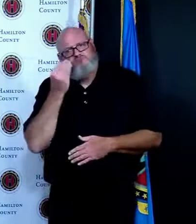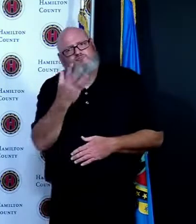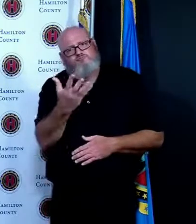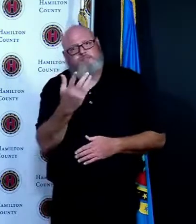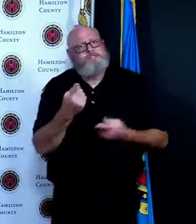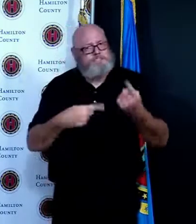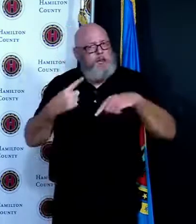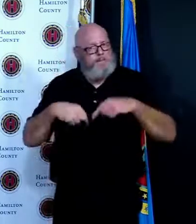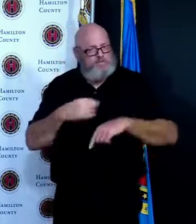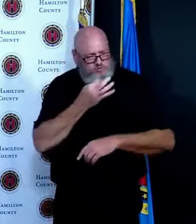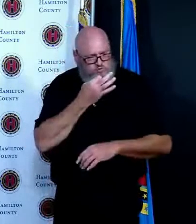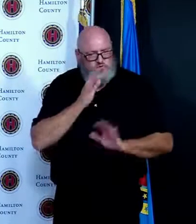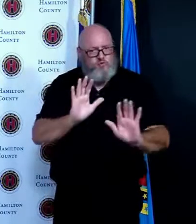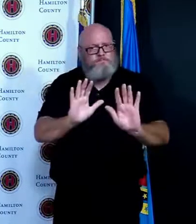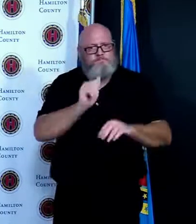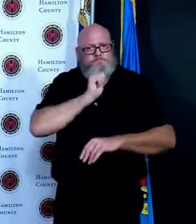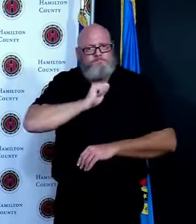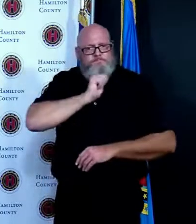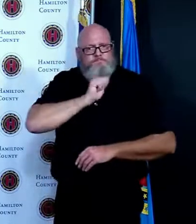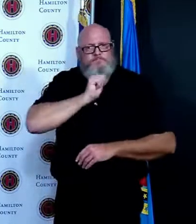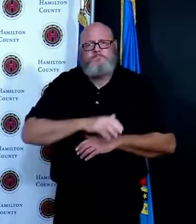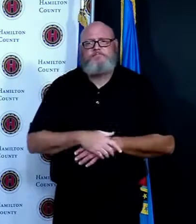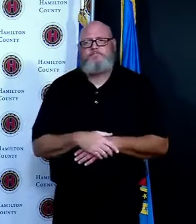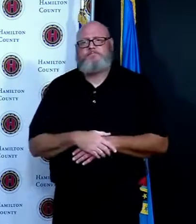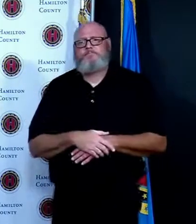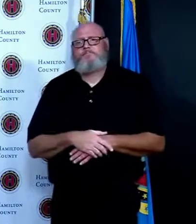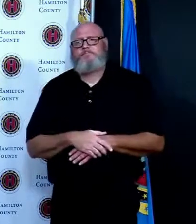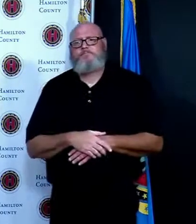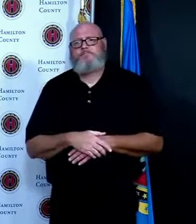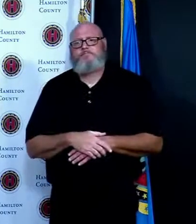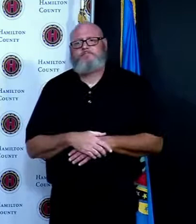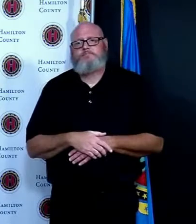but there's there's so much good stuff that we're we're trying to get out as quickly as